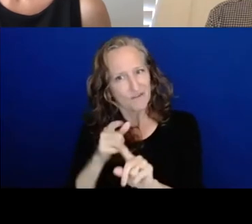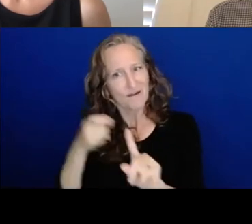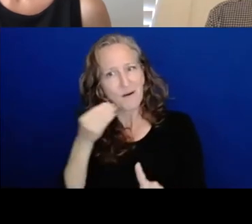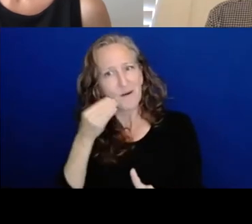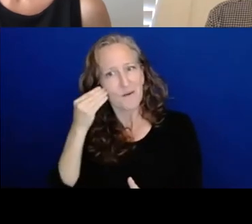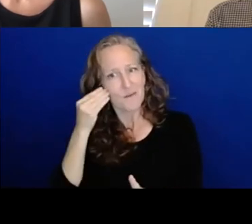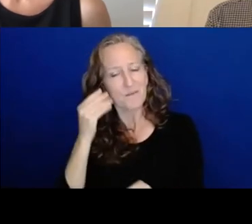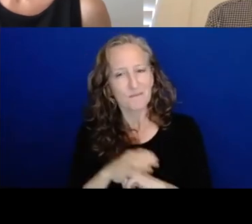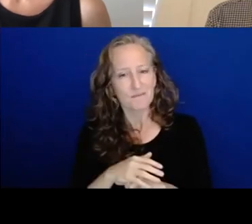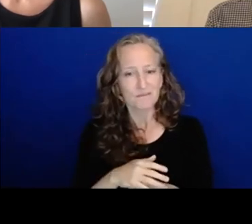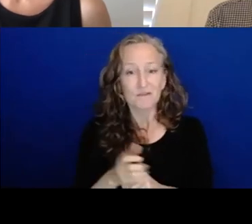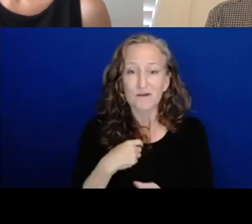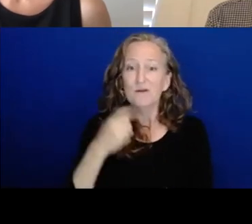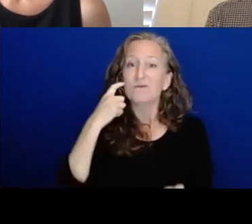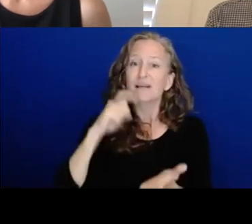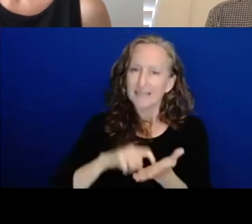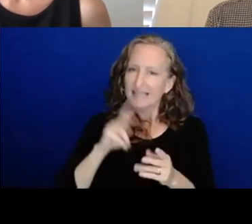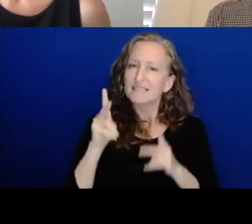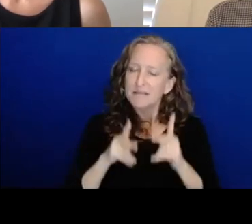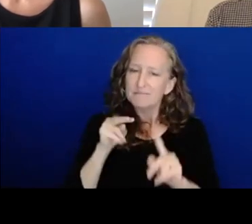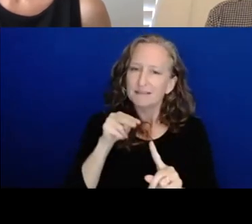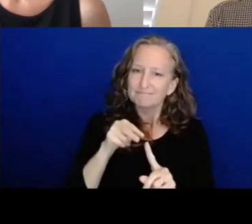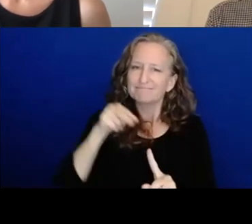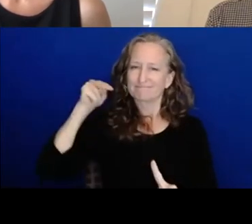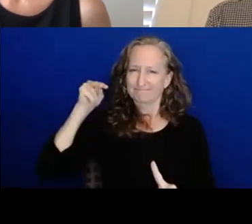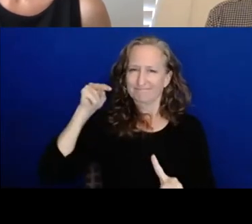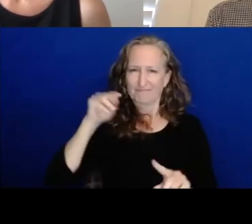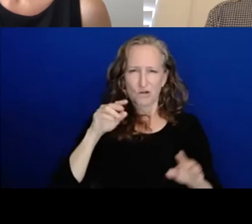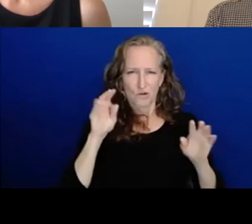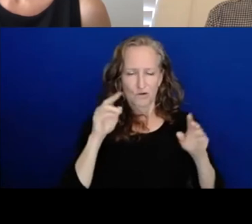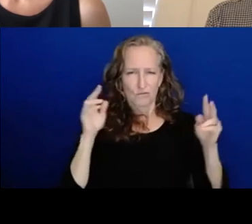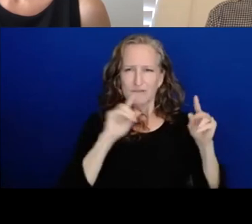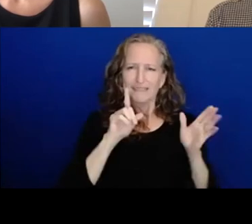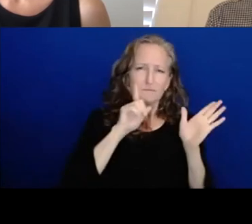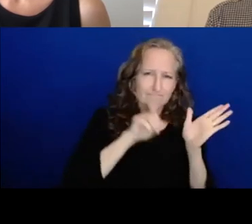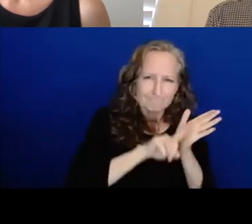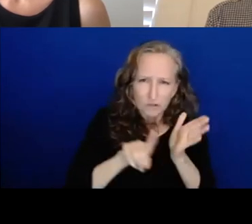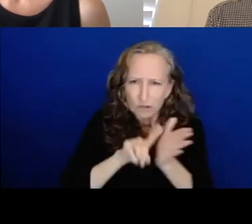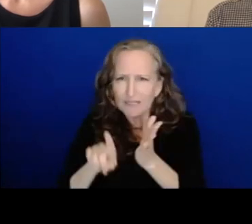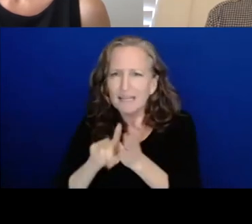looking at some of those key kind of employee experiences around performance management